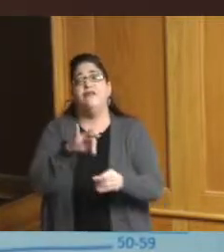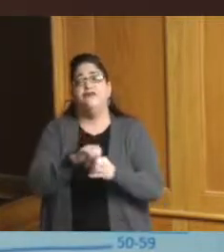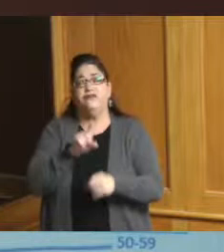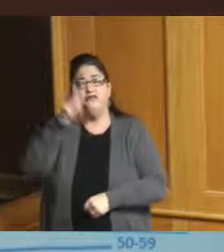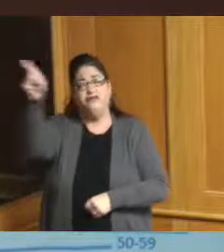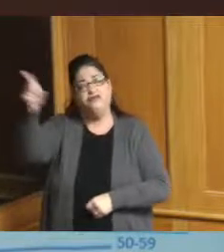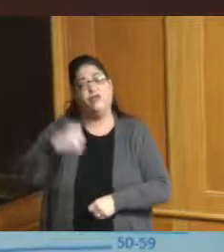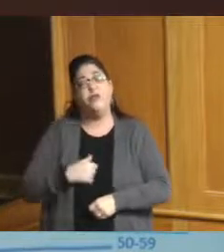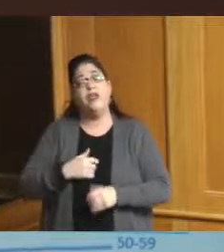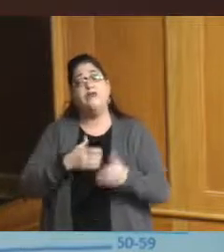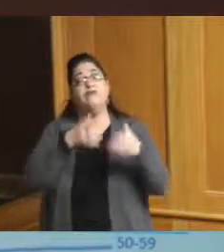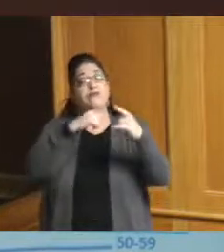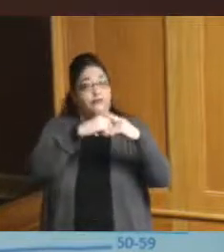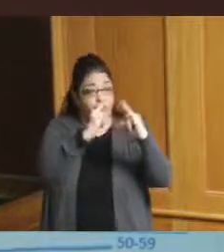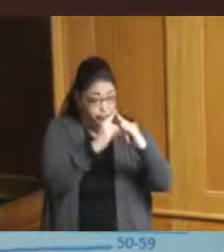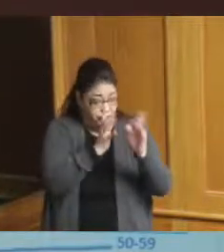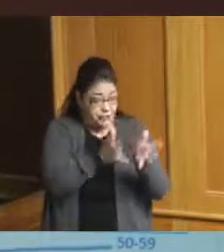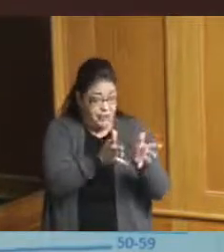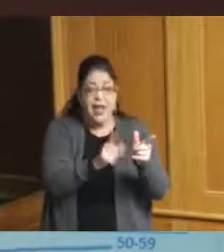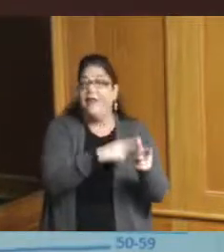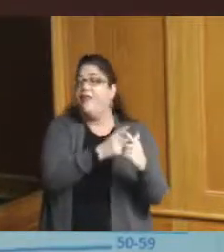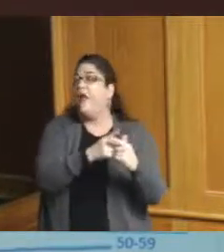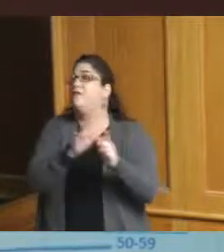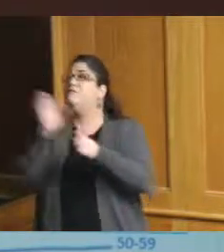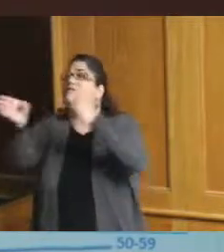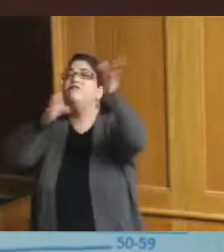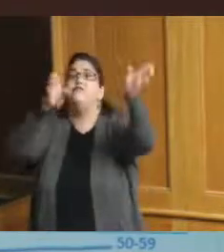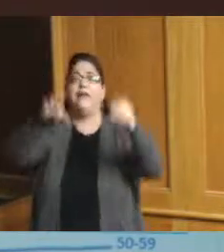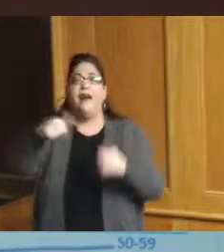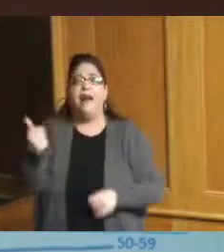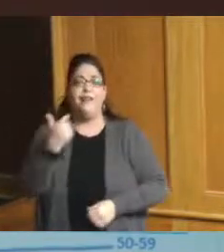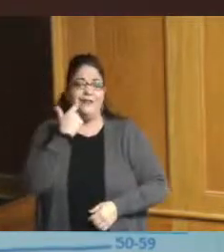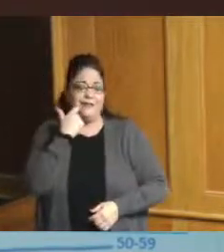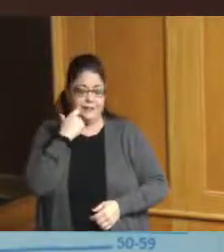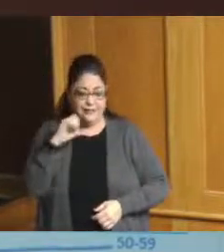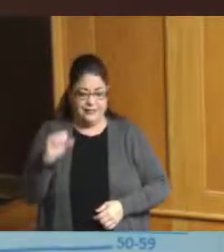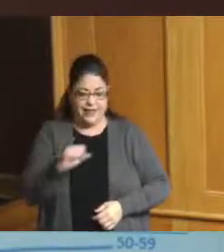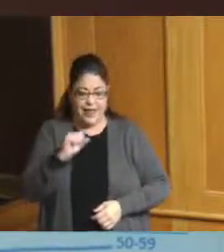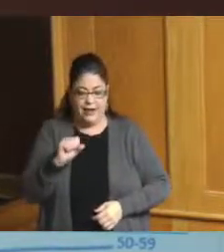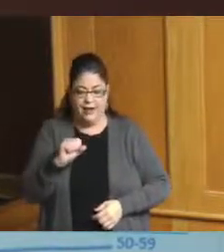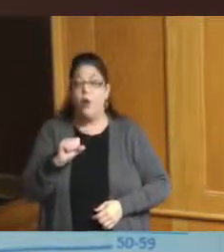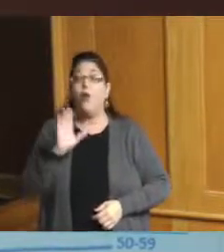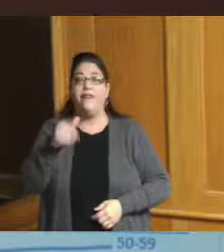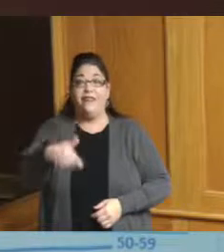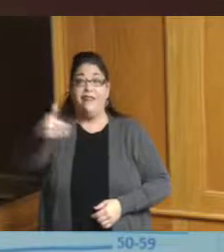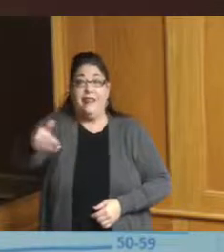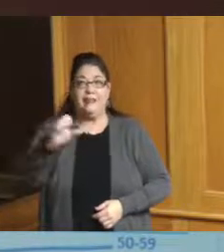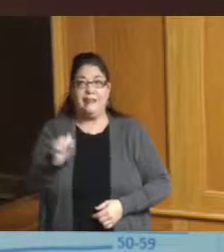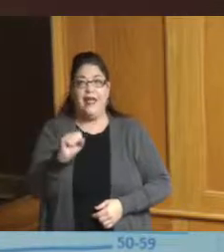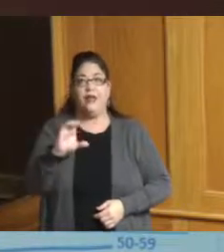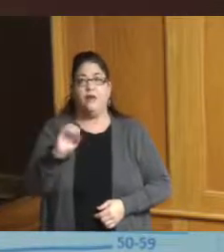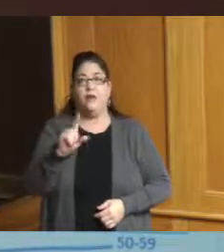we held a clinic on Saturday in Forest I'm sorry in Colerain Township and we have 409 people get